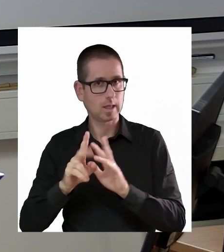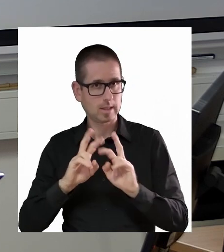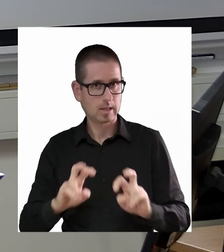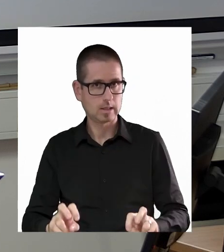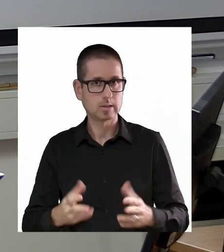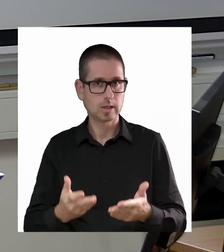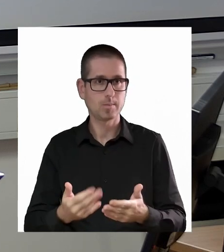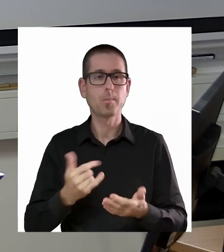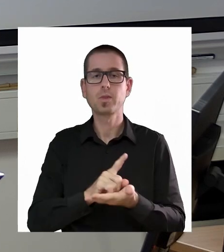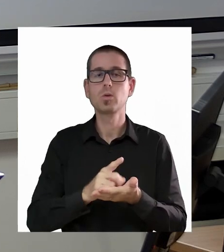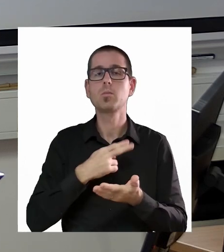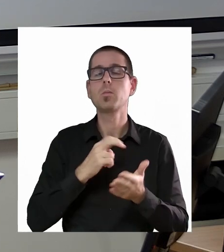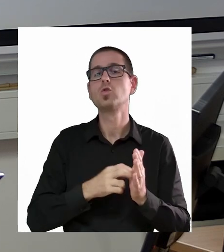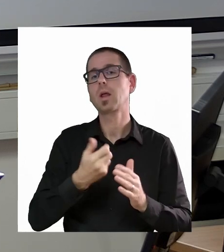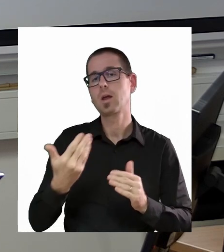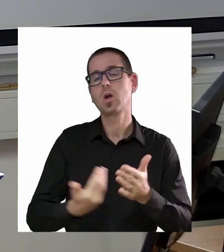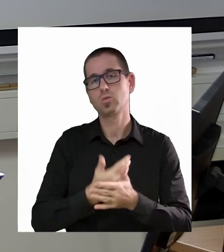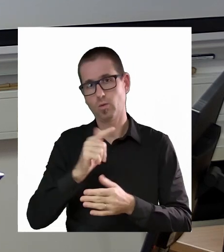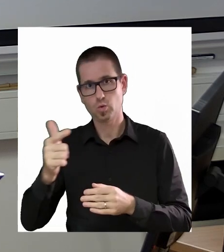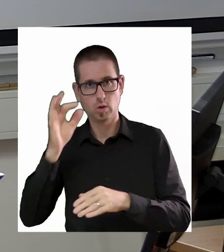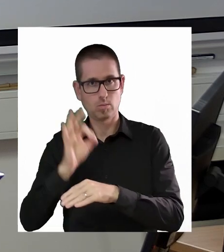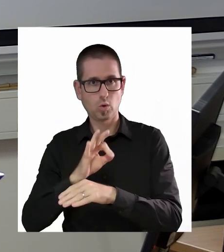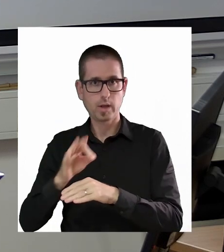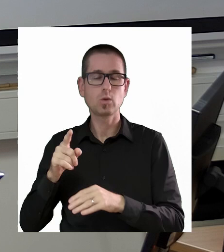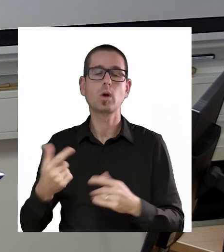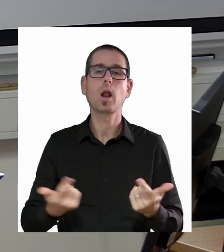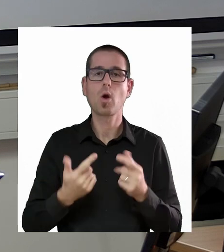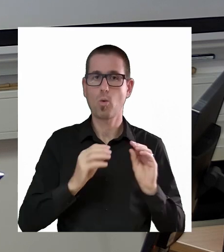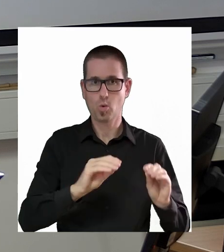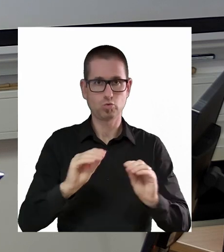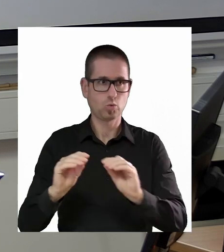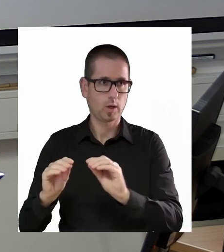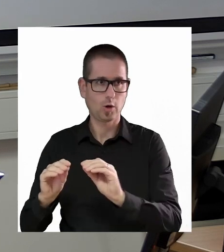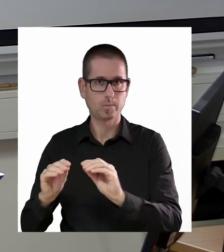a few more projects about this which can teach some